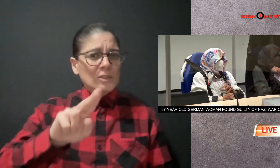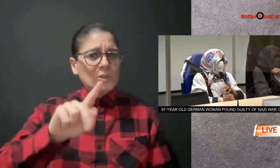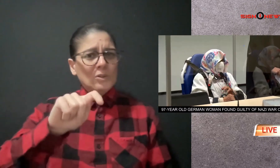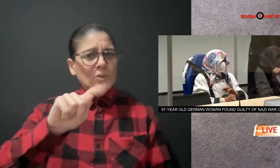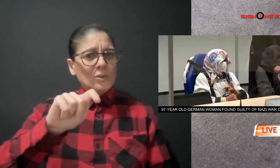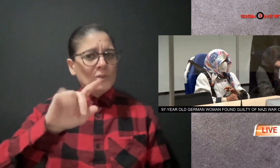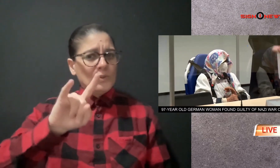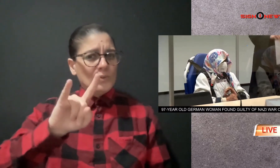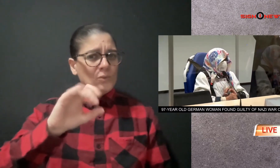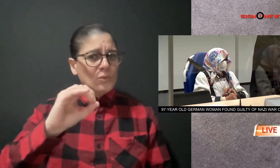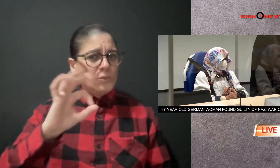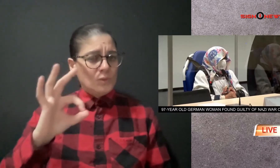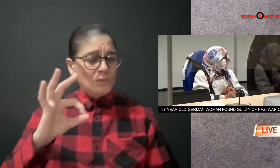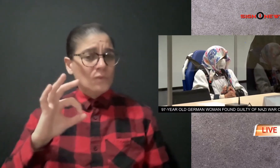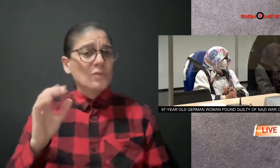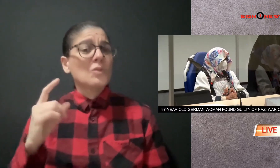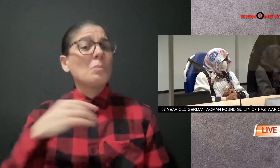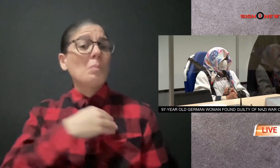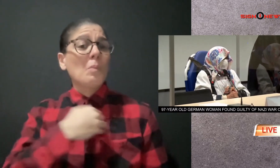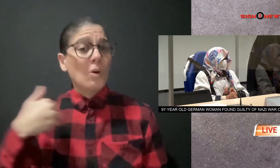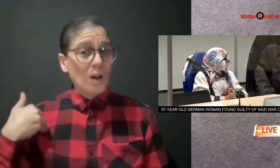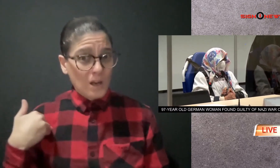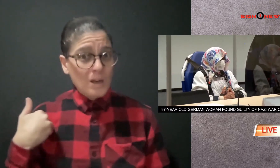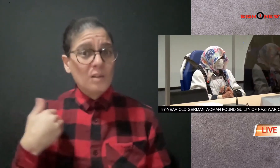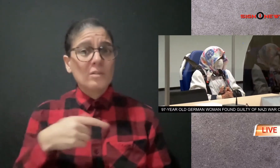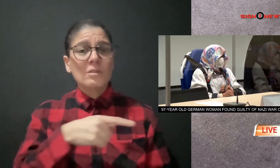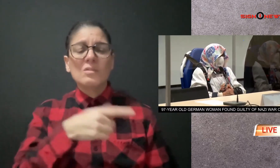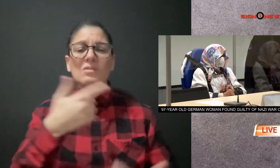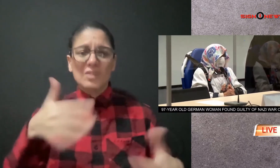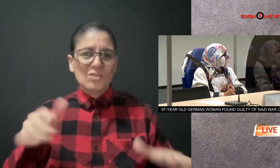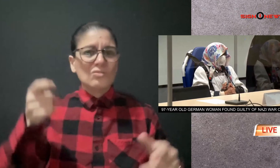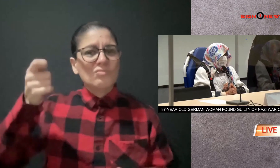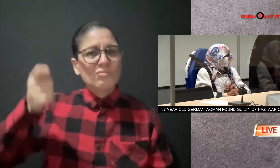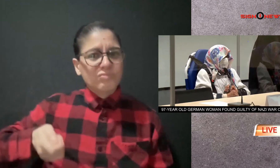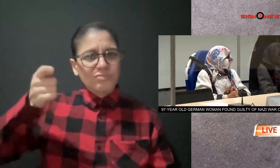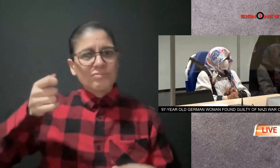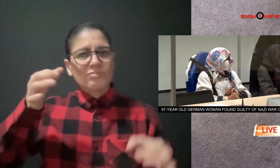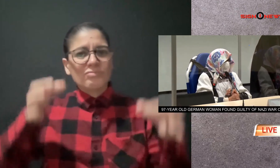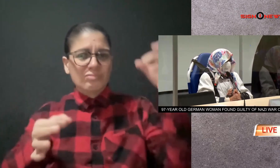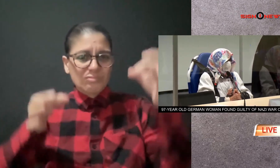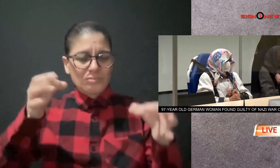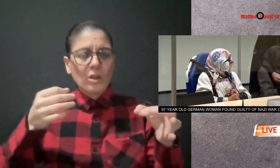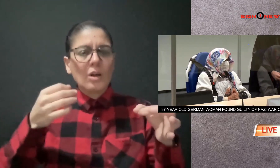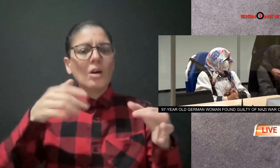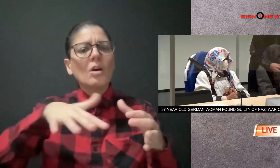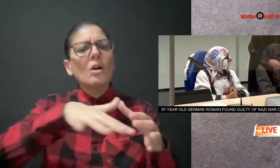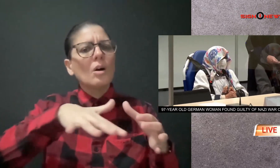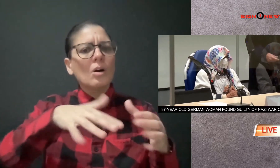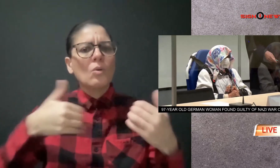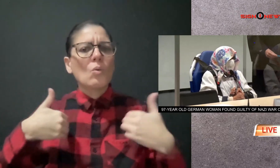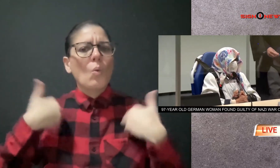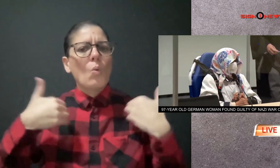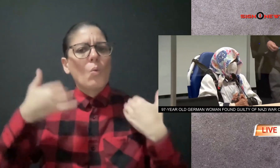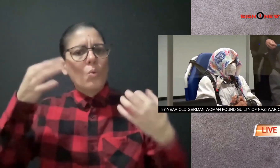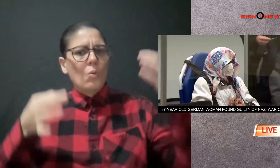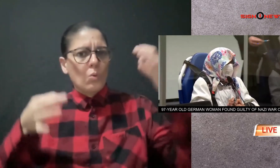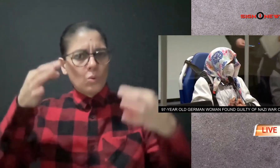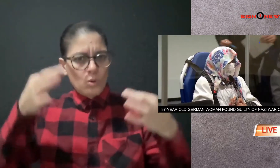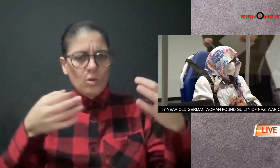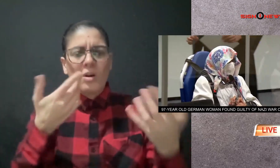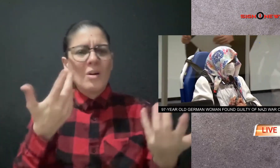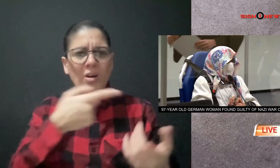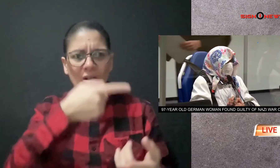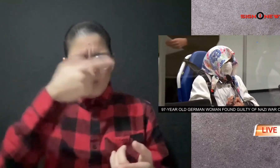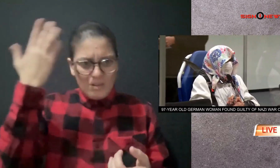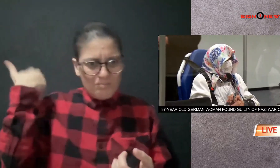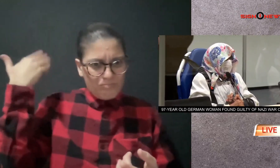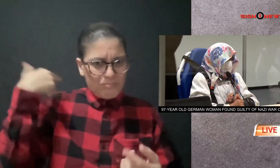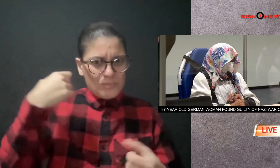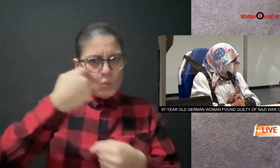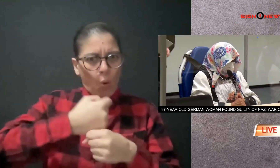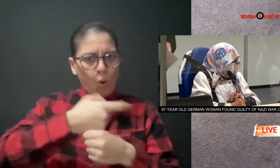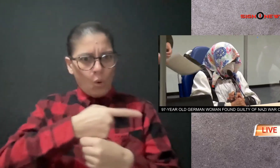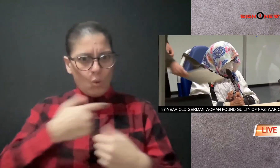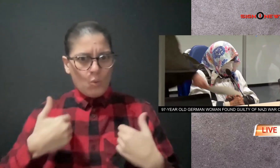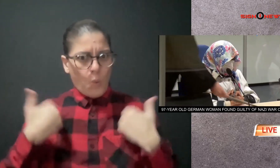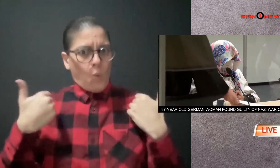camp in Poland she was tried in a juvenile court chamber